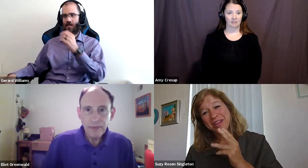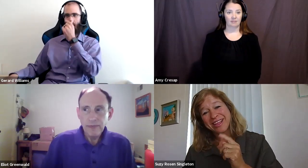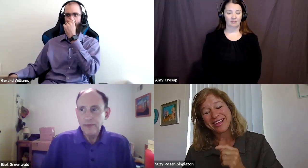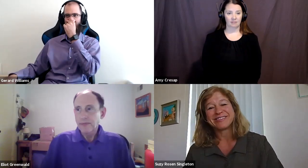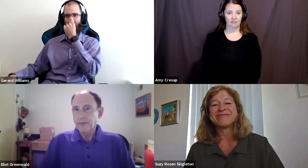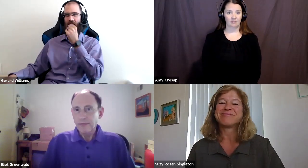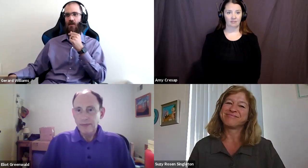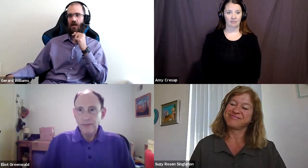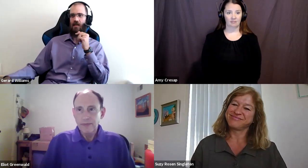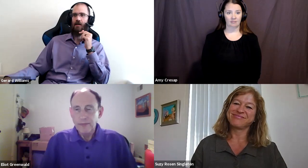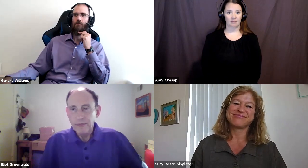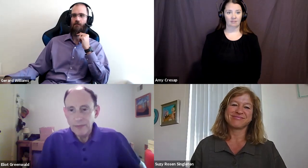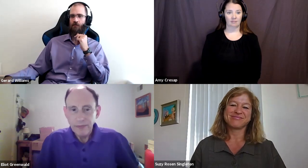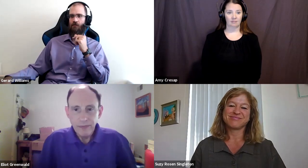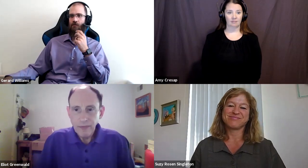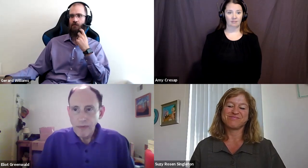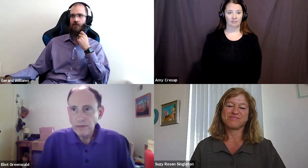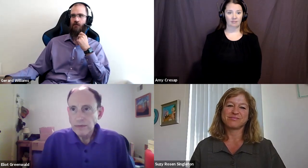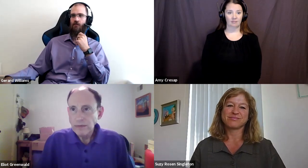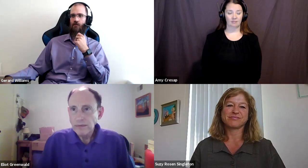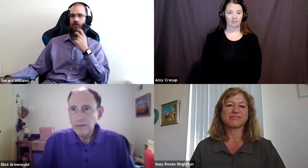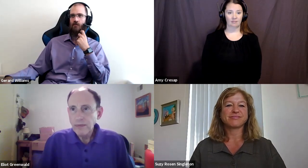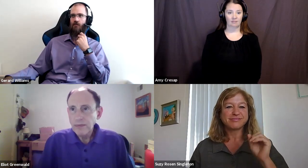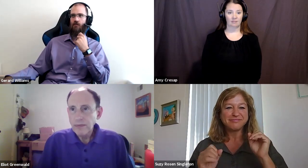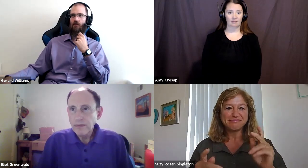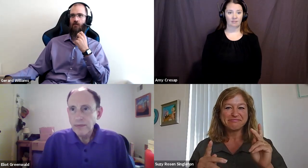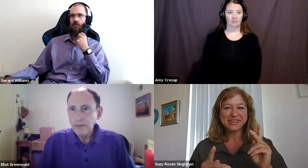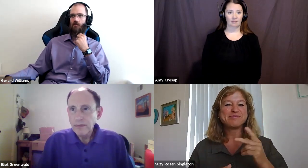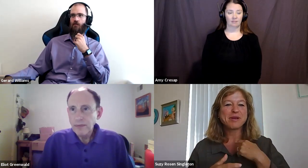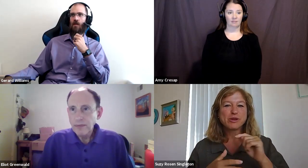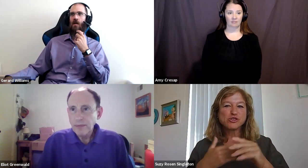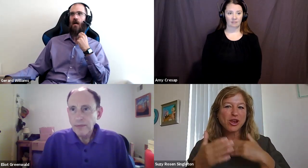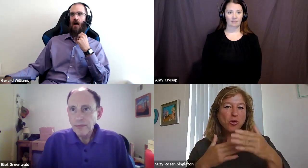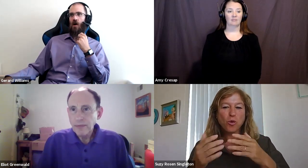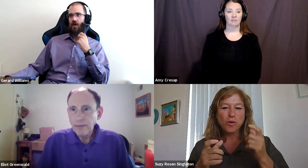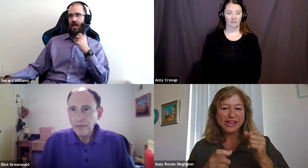Next slide, perfect. Thank you, Eliot.